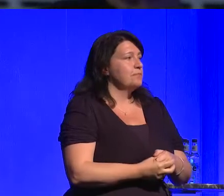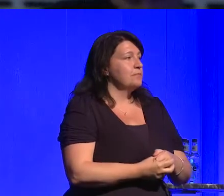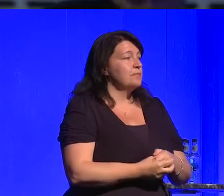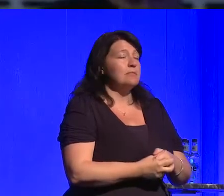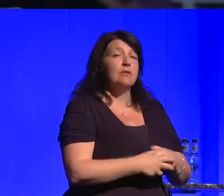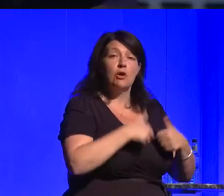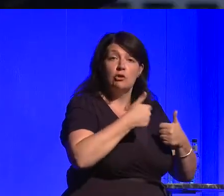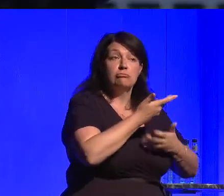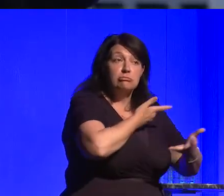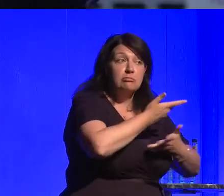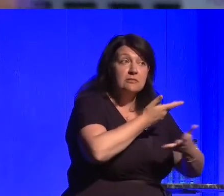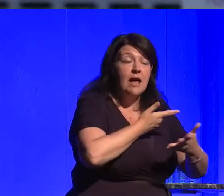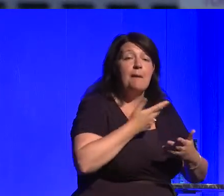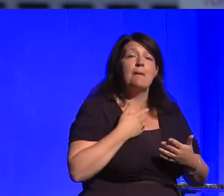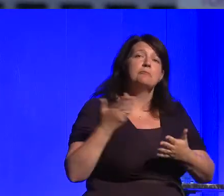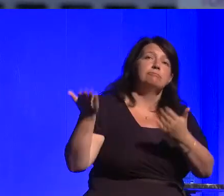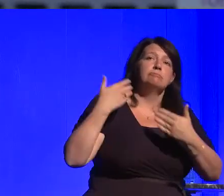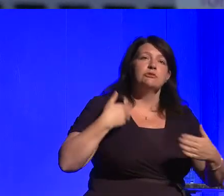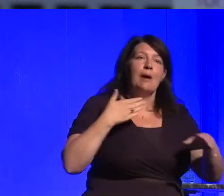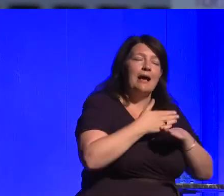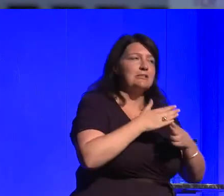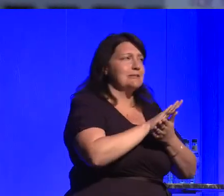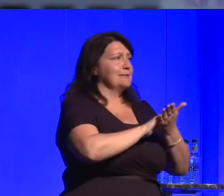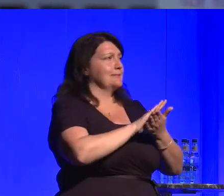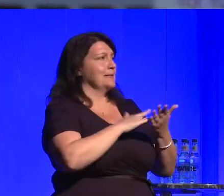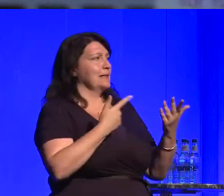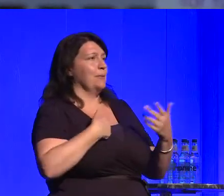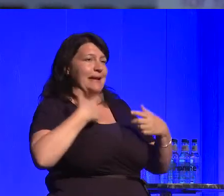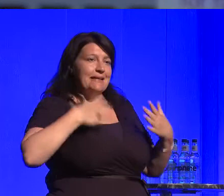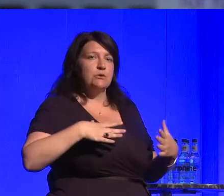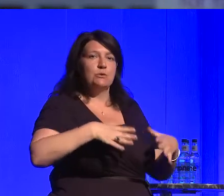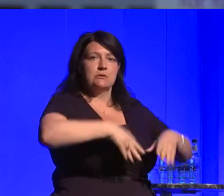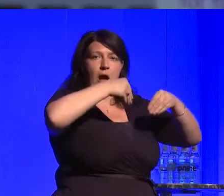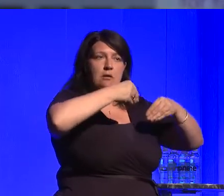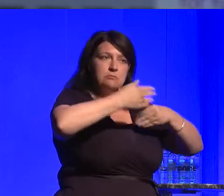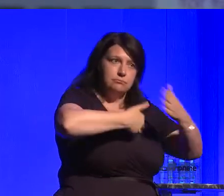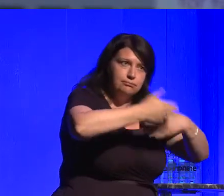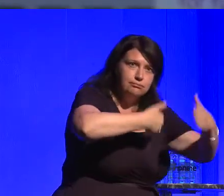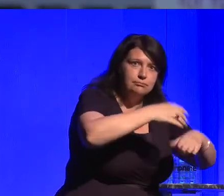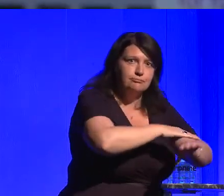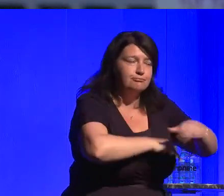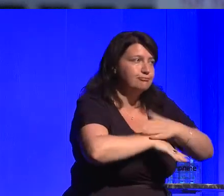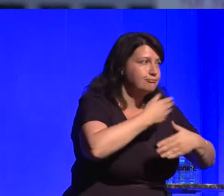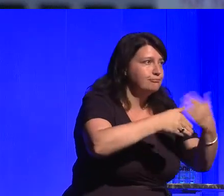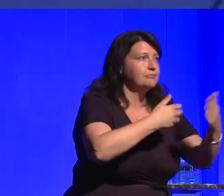The call to action is about setting that off in every locality, every community, engaging